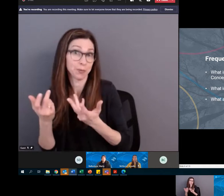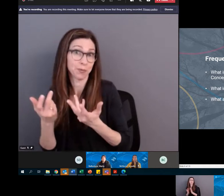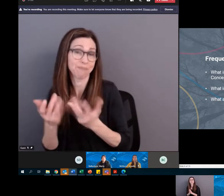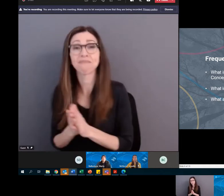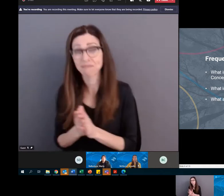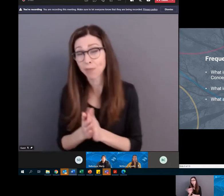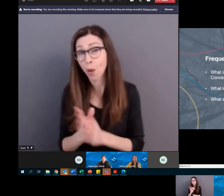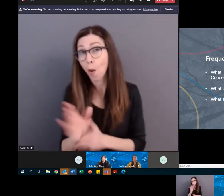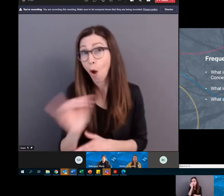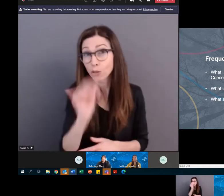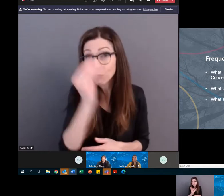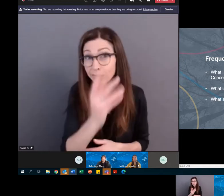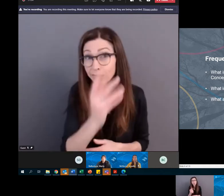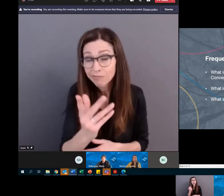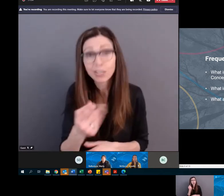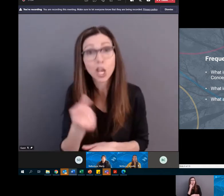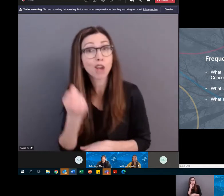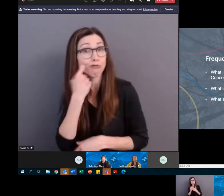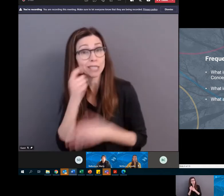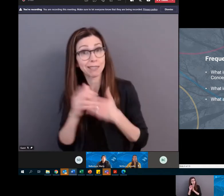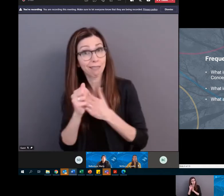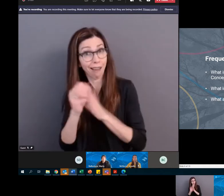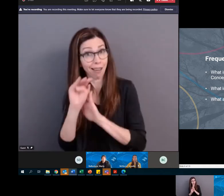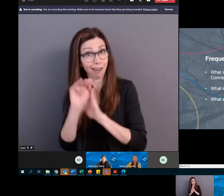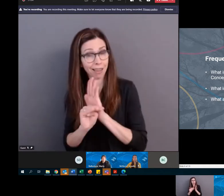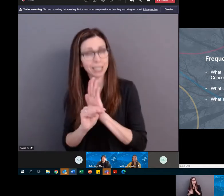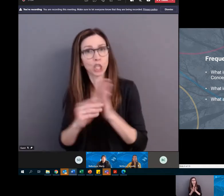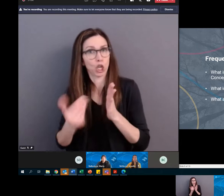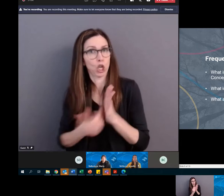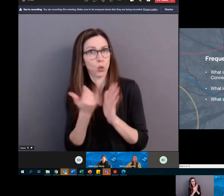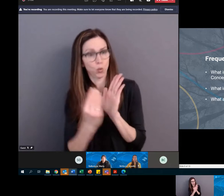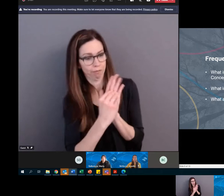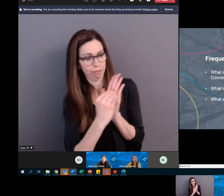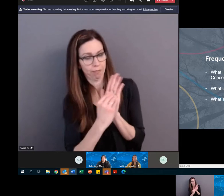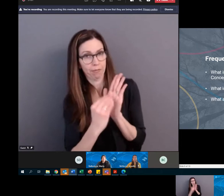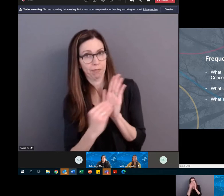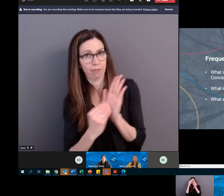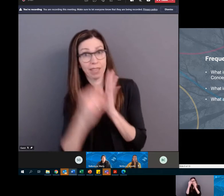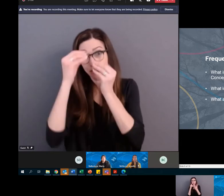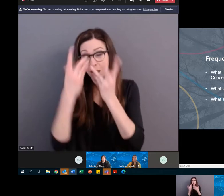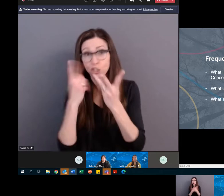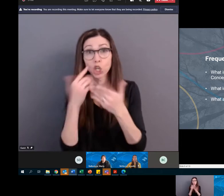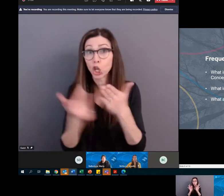that there has been a recent update to guidelines, adding new eligible costs, including